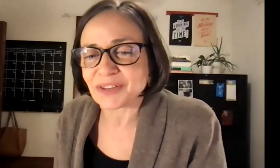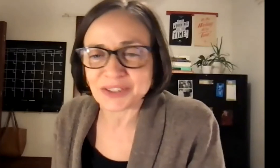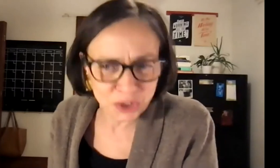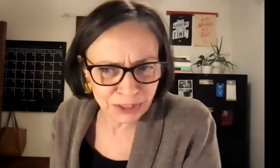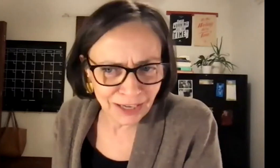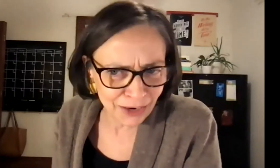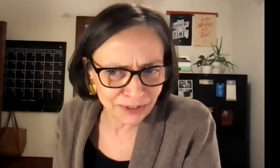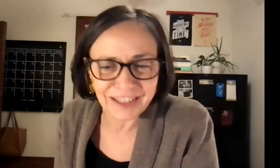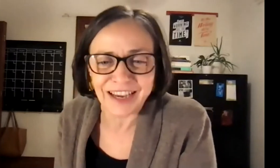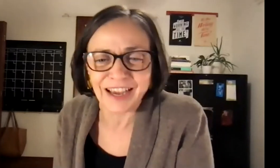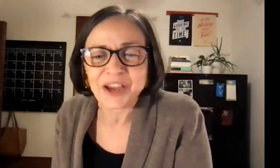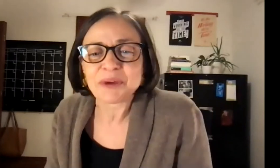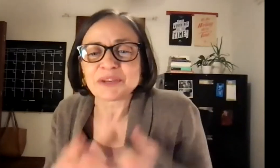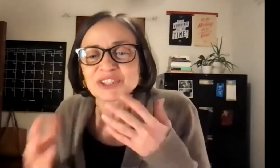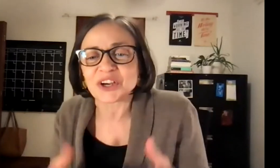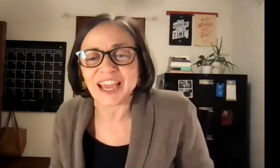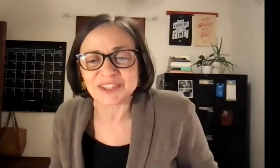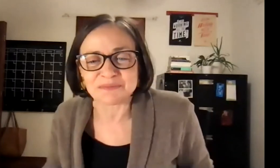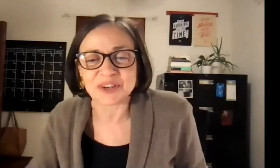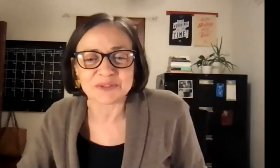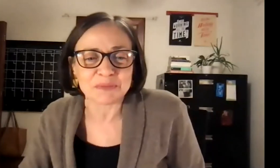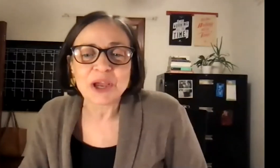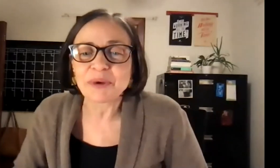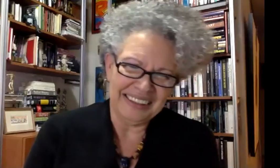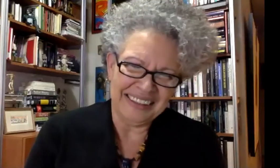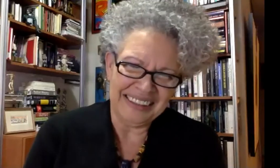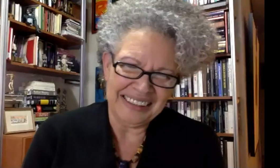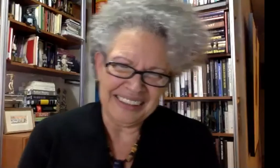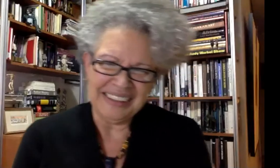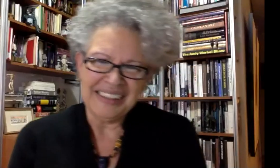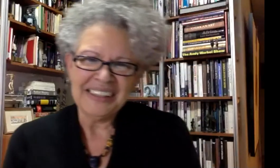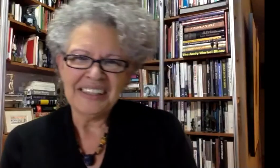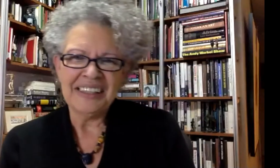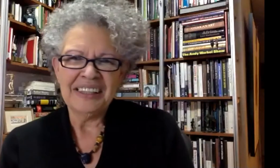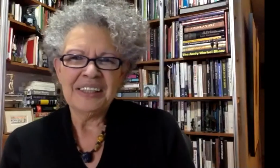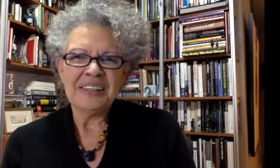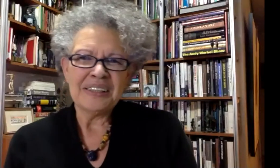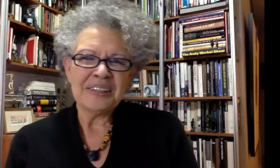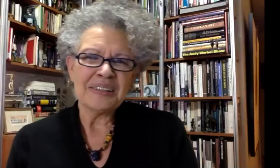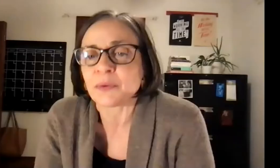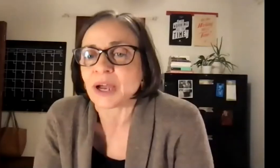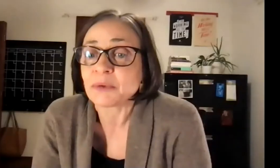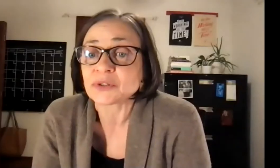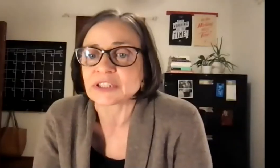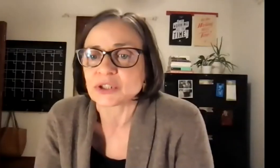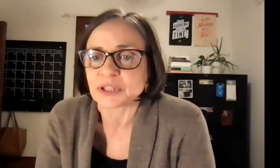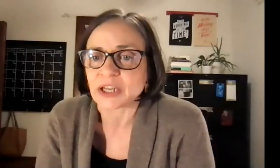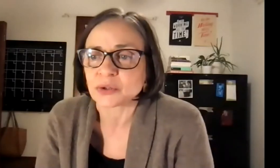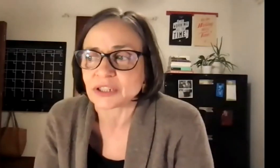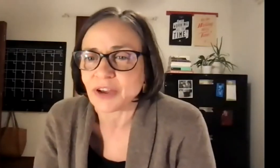interaction at all, is what a lynching really is. So I believe I was more hopeful, I was also very skeptical about how powerful works of art could be, a lot of that came from how